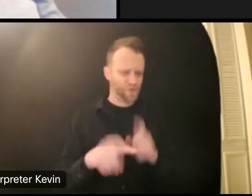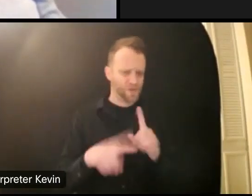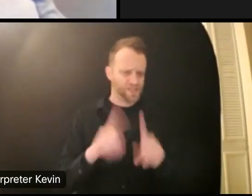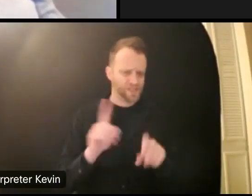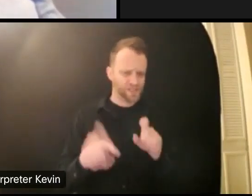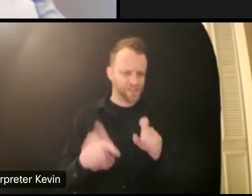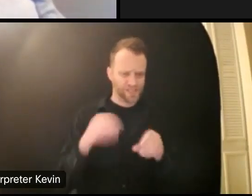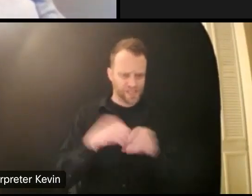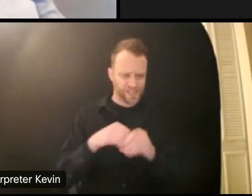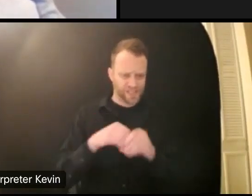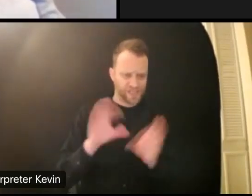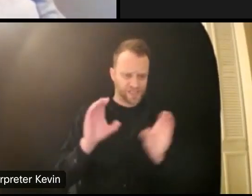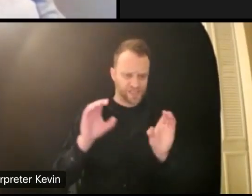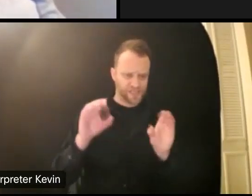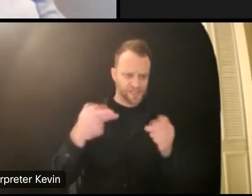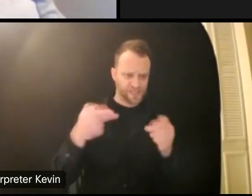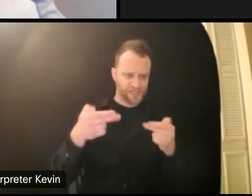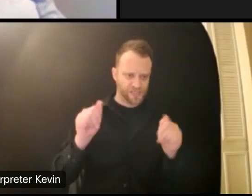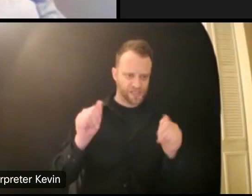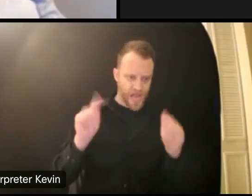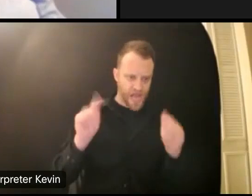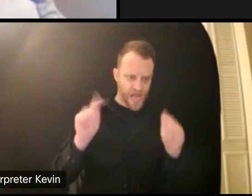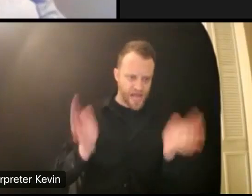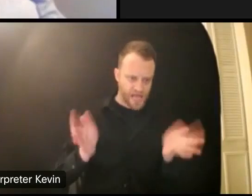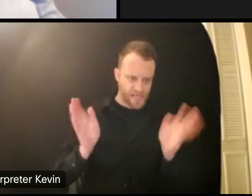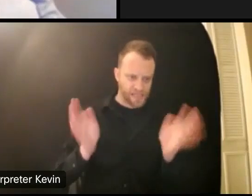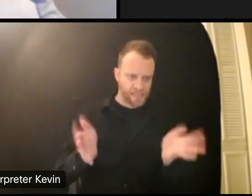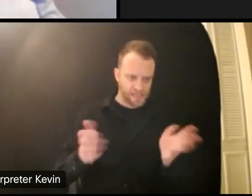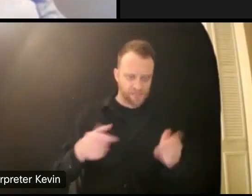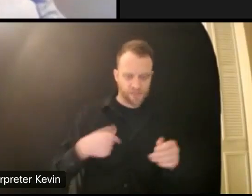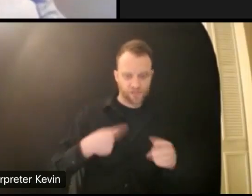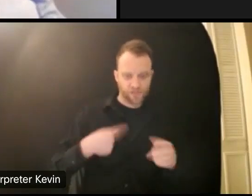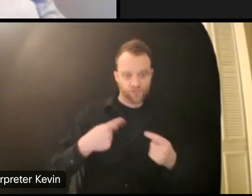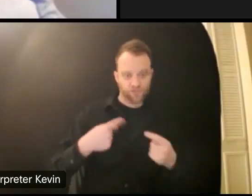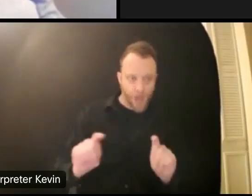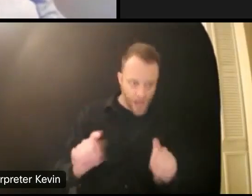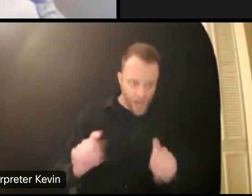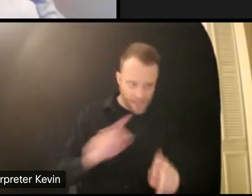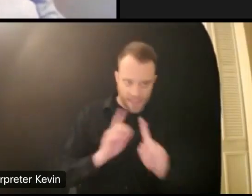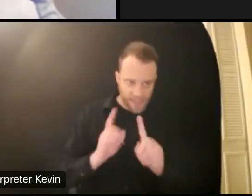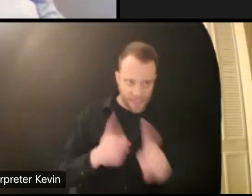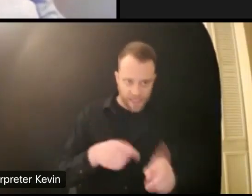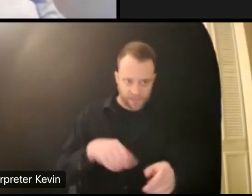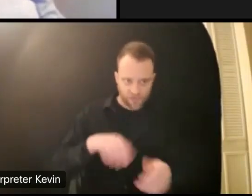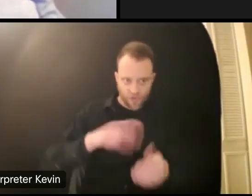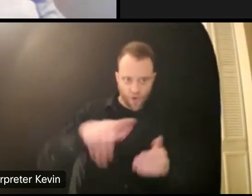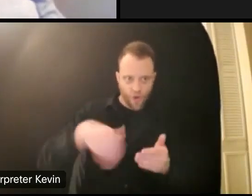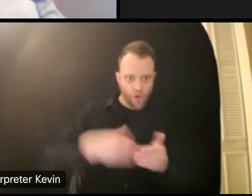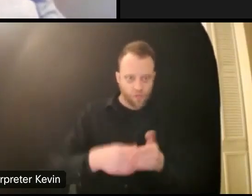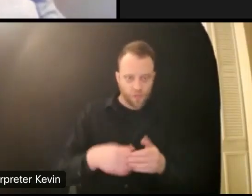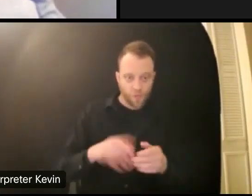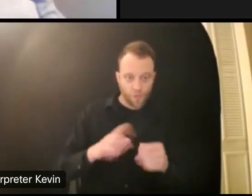to sort of respond, but when we opened up the calls we didn't quite get to everybody. So,